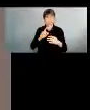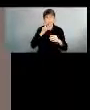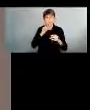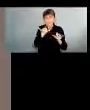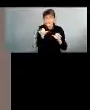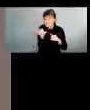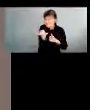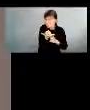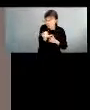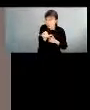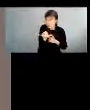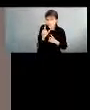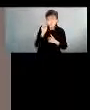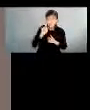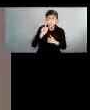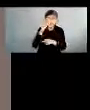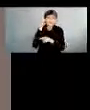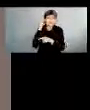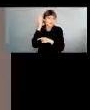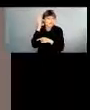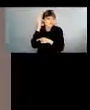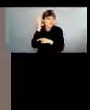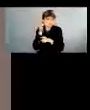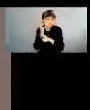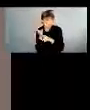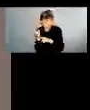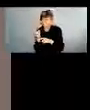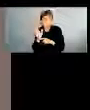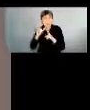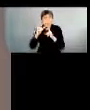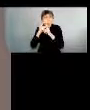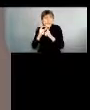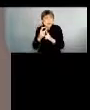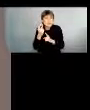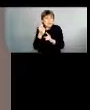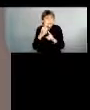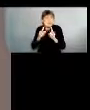but they’re worded slightly different and there is an extra one, because we put a little